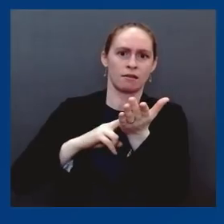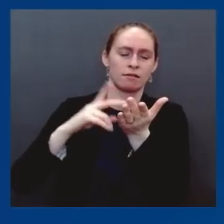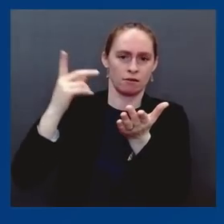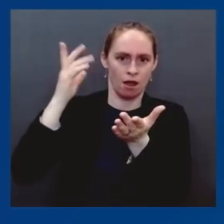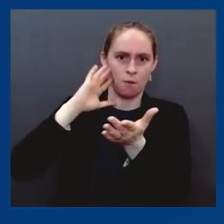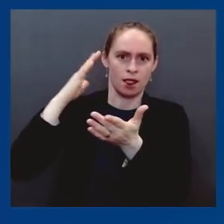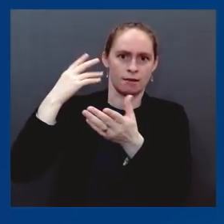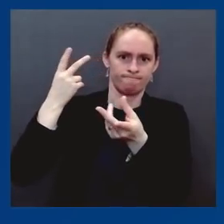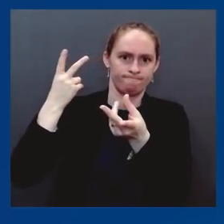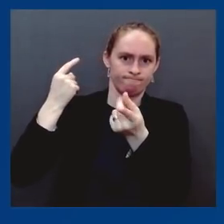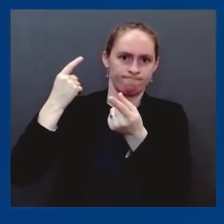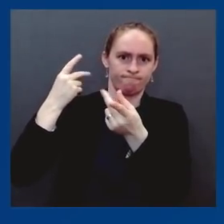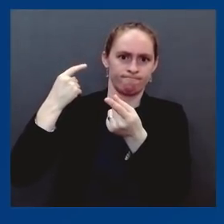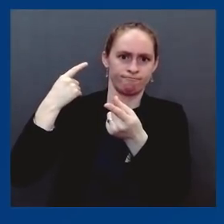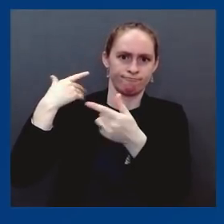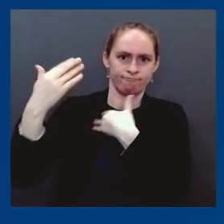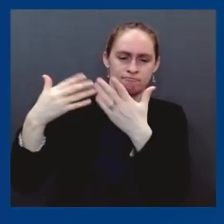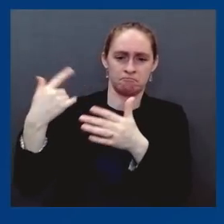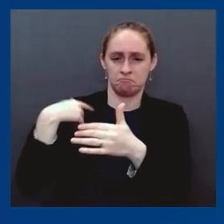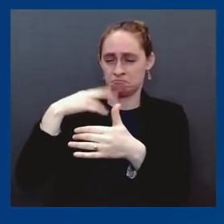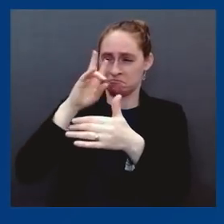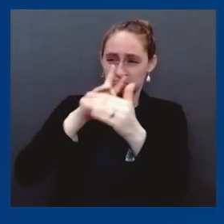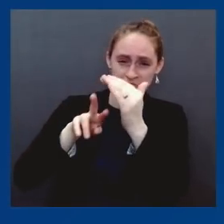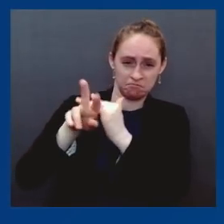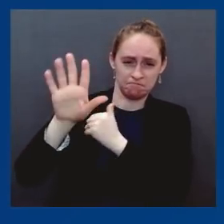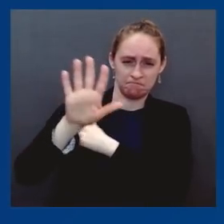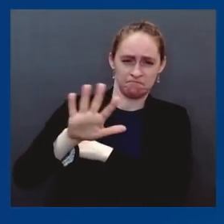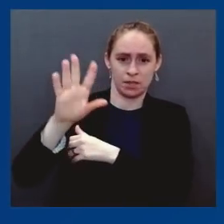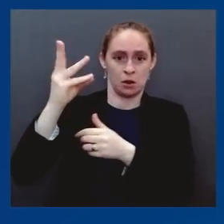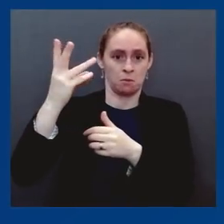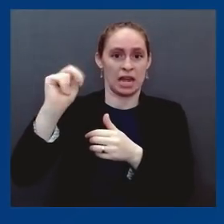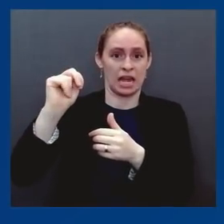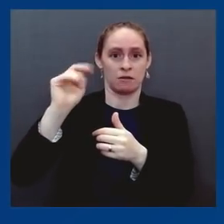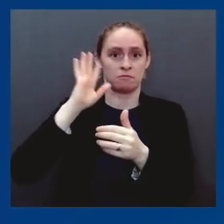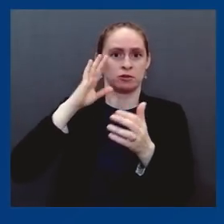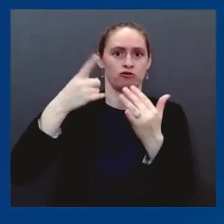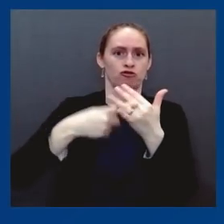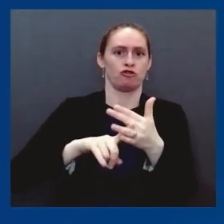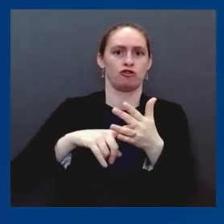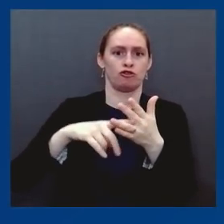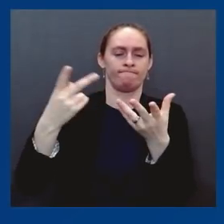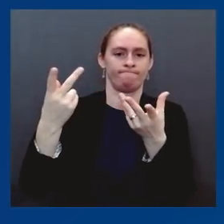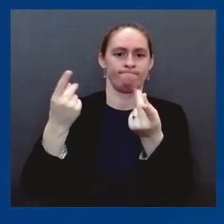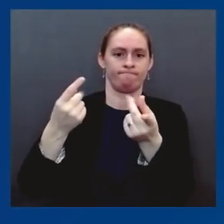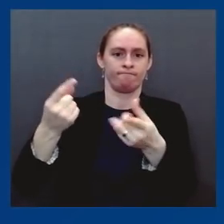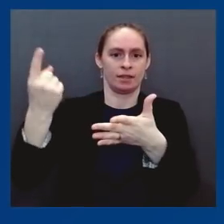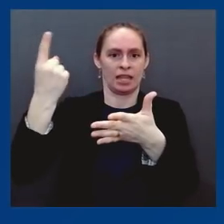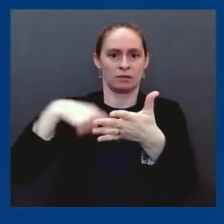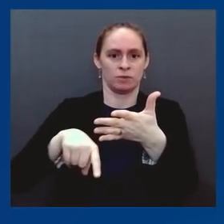That means that the first deliveries for manufacturers will start January. We'll set up a free and easy system,